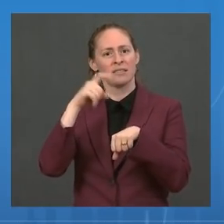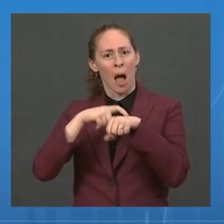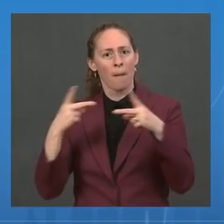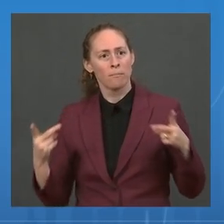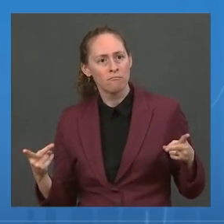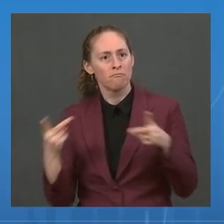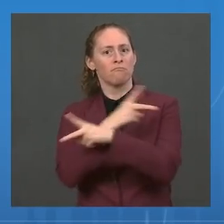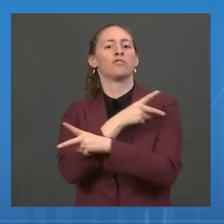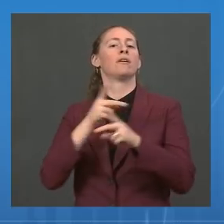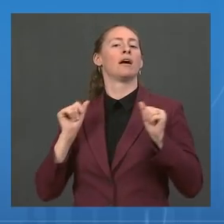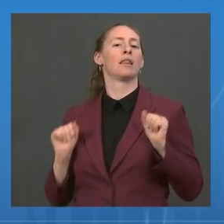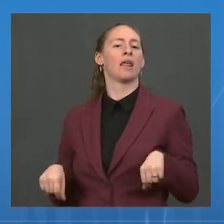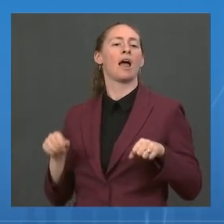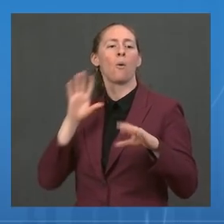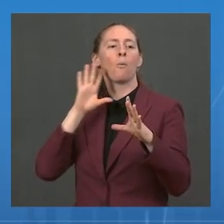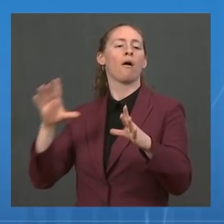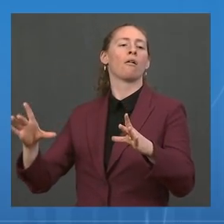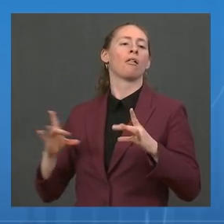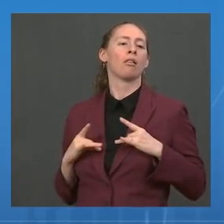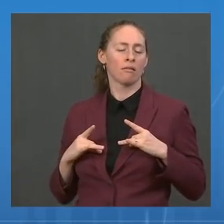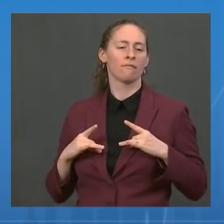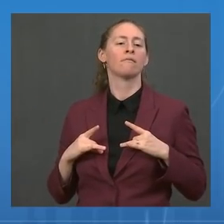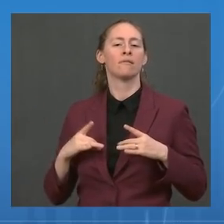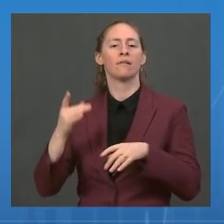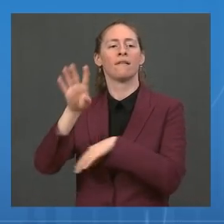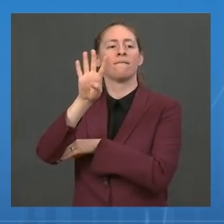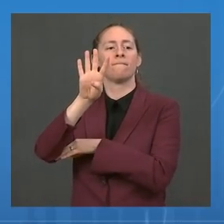41 times more likely to be hospitalized,